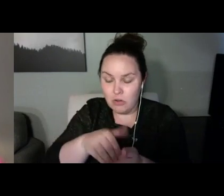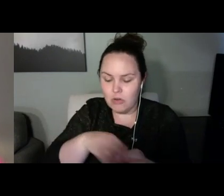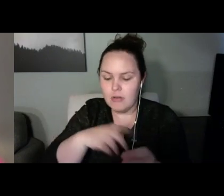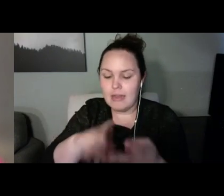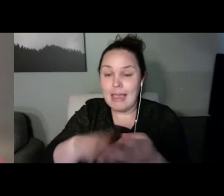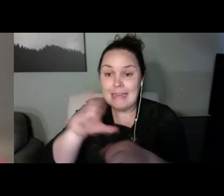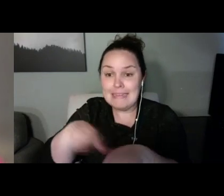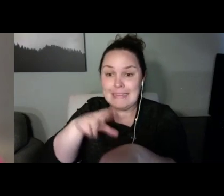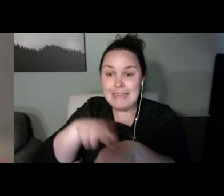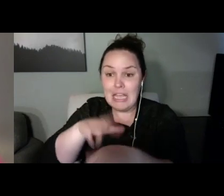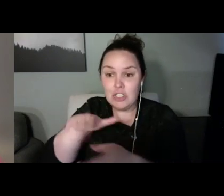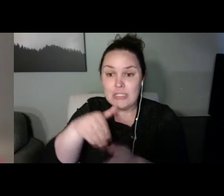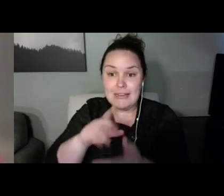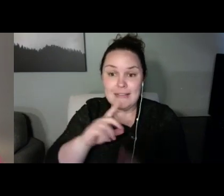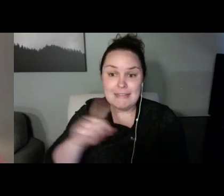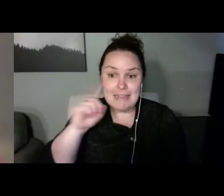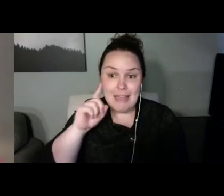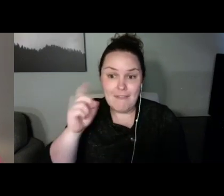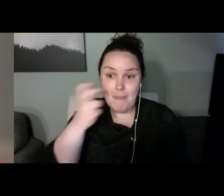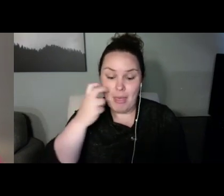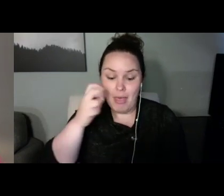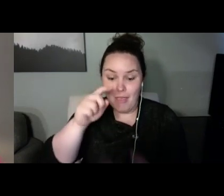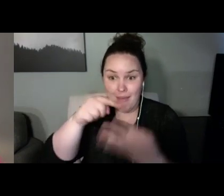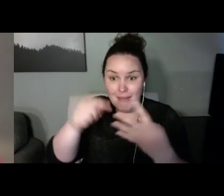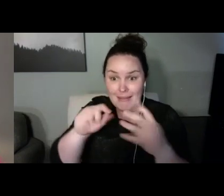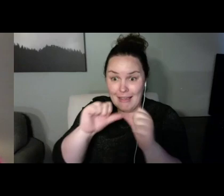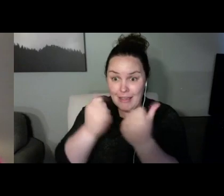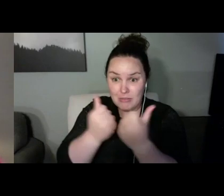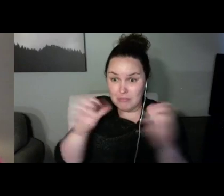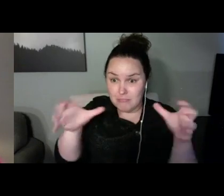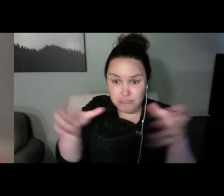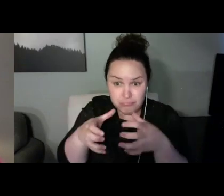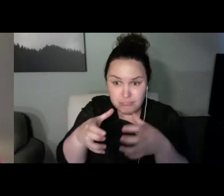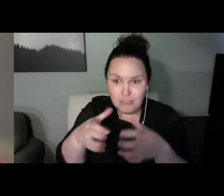to welcome each of you. We are so happy you have joined us tonight